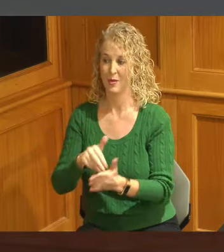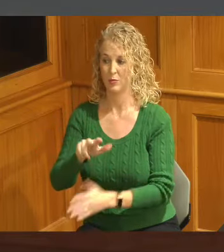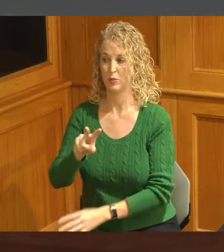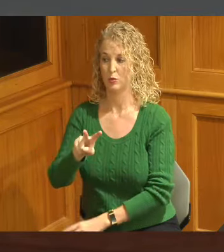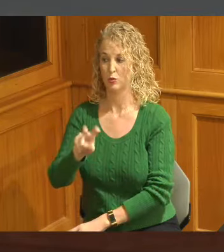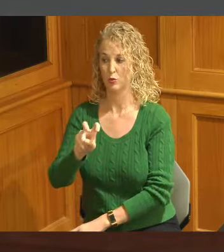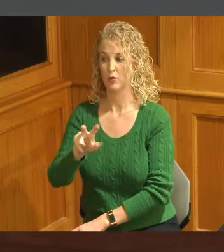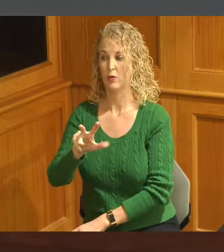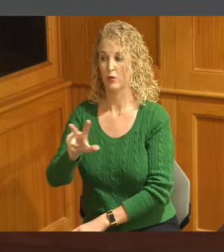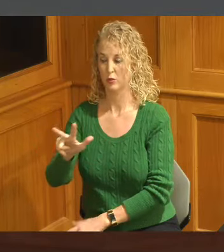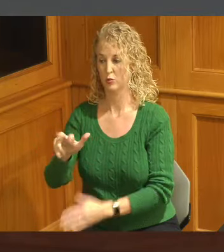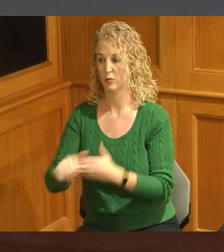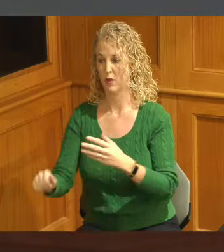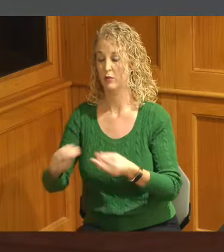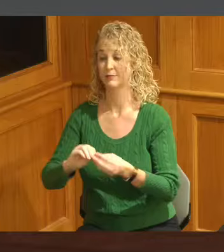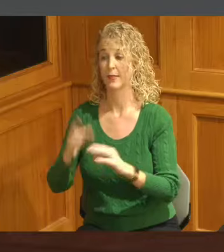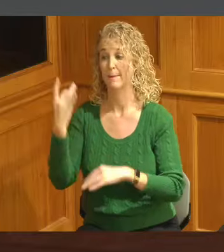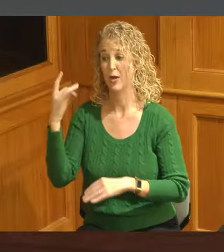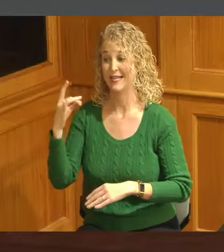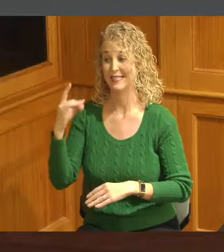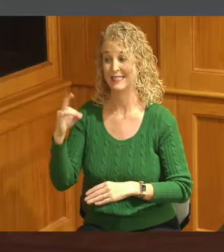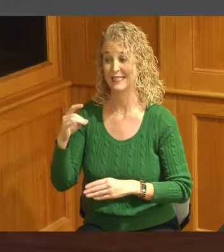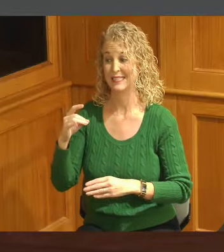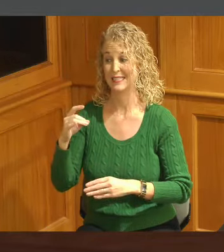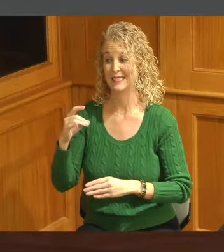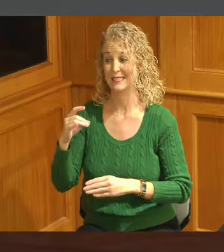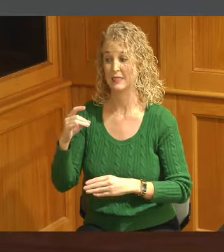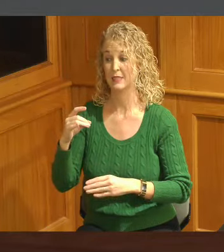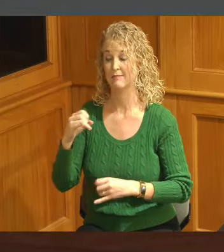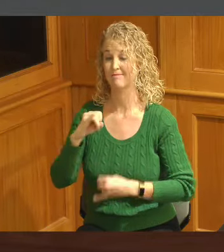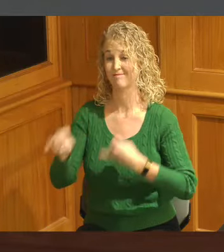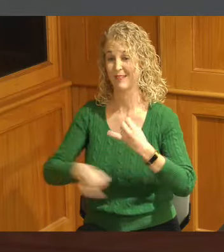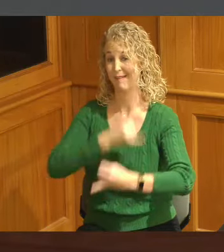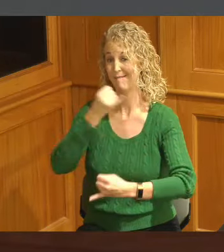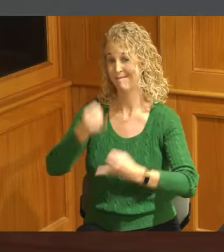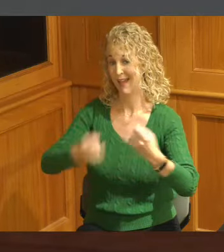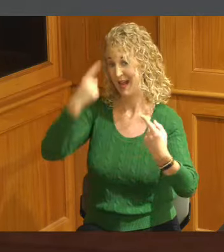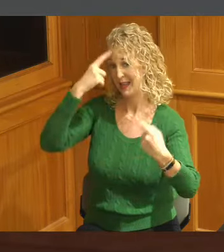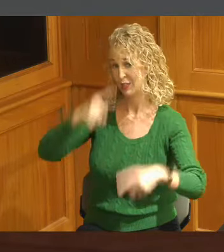Item number 18 is authorizing the Administration to finalize an agreement with Messer for